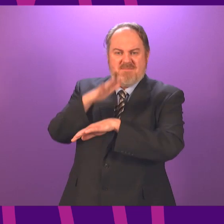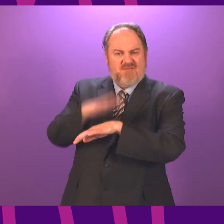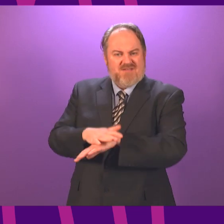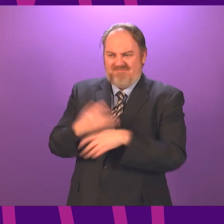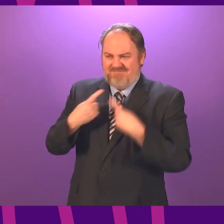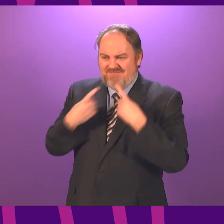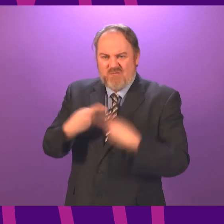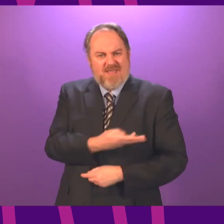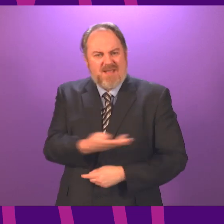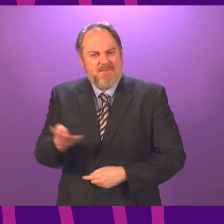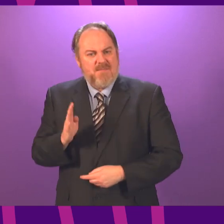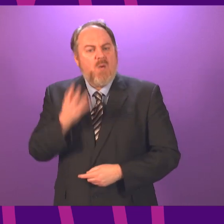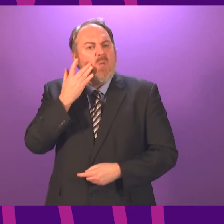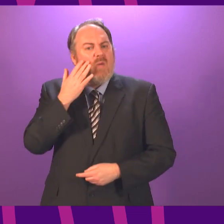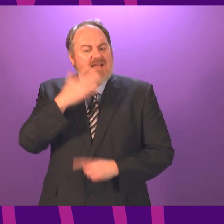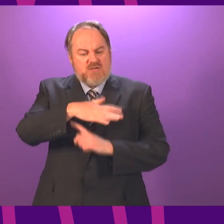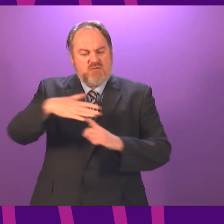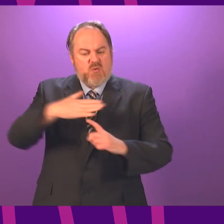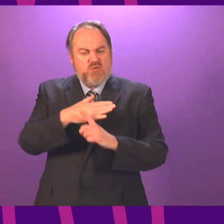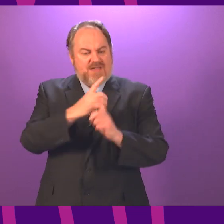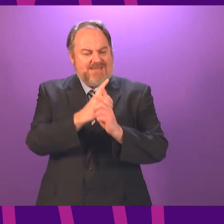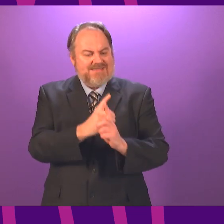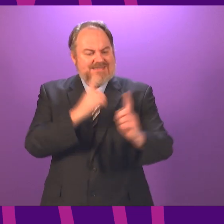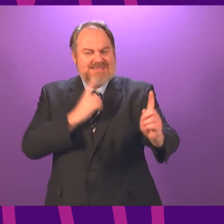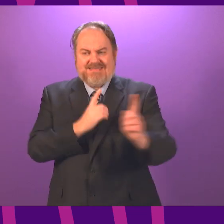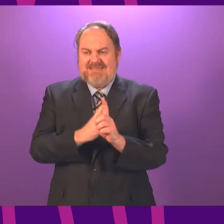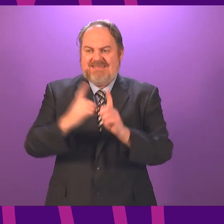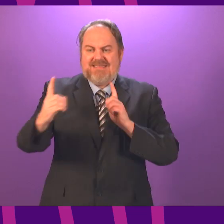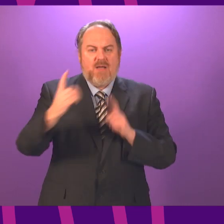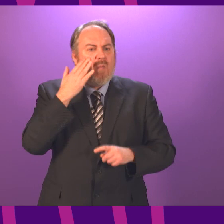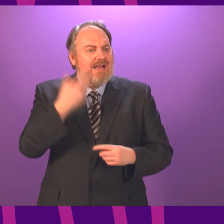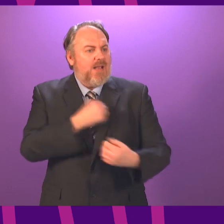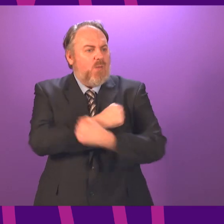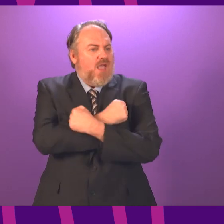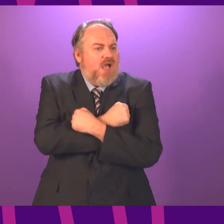will end so that we can do something as basic as give a loved one a hug.